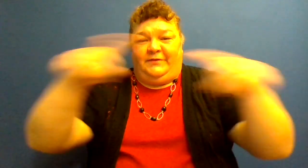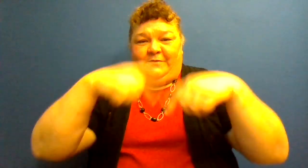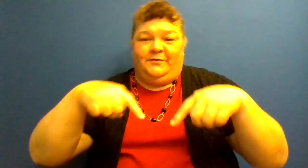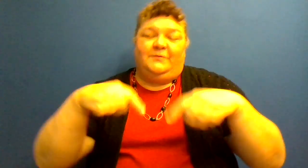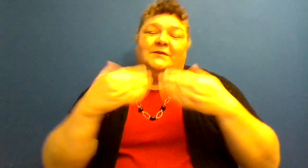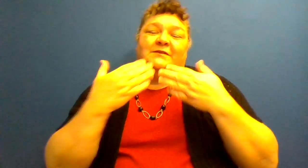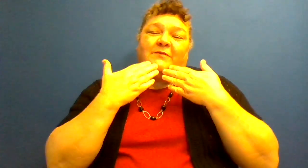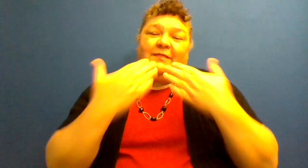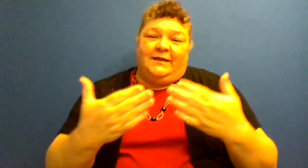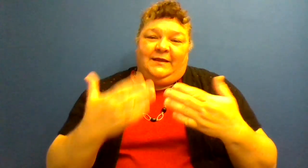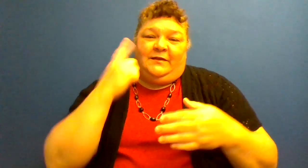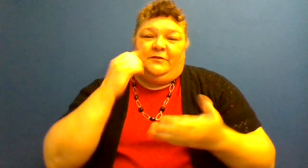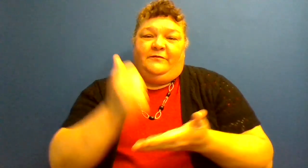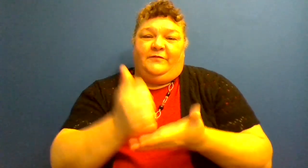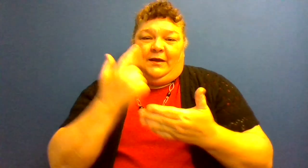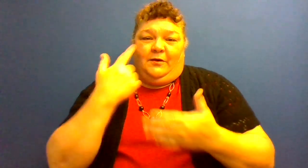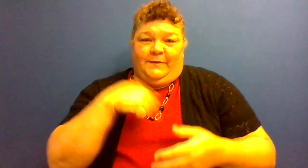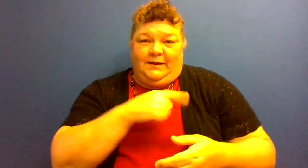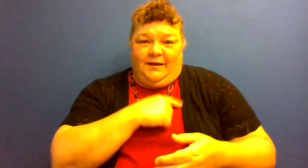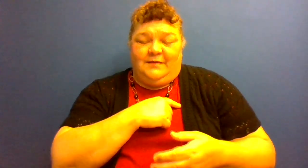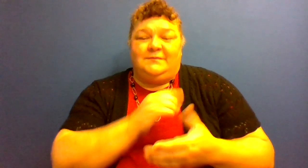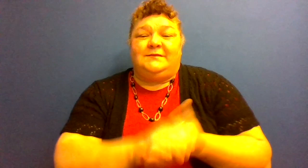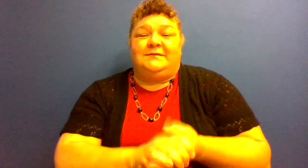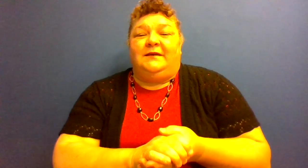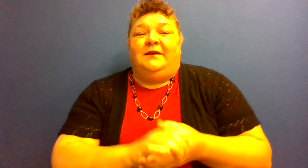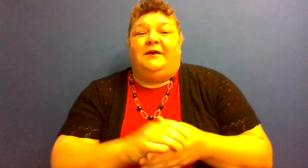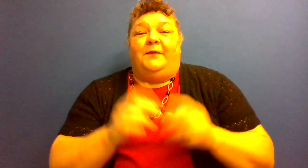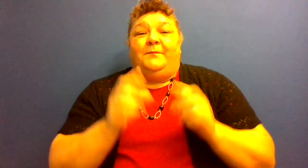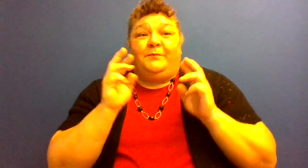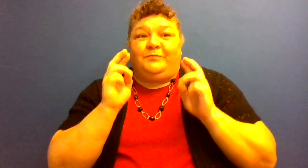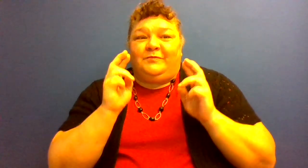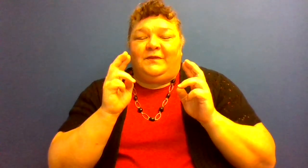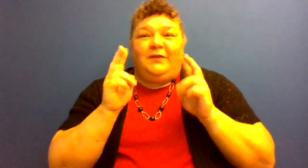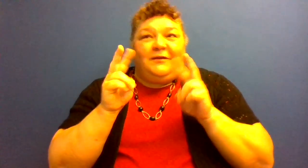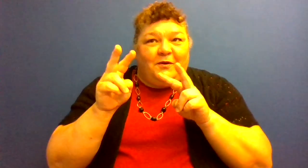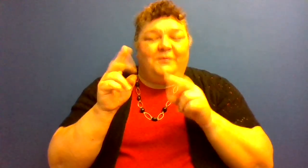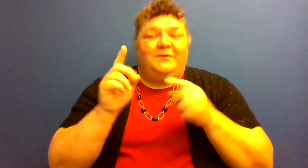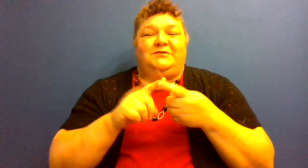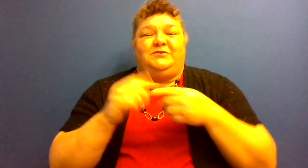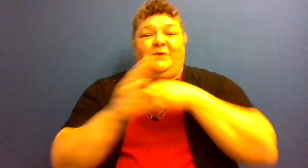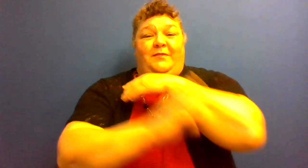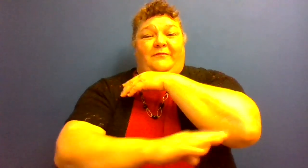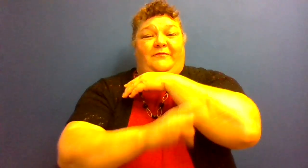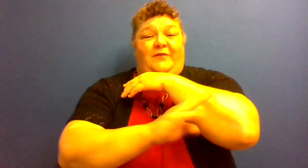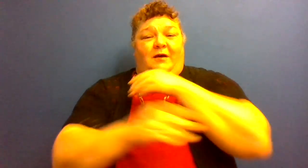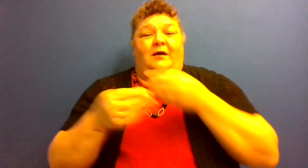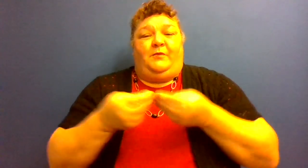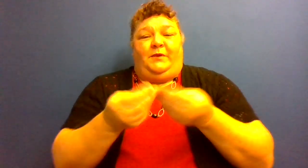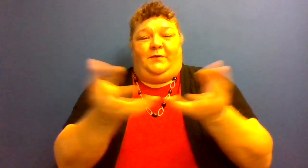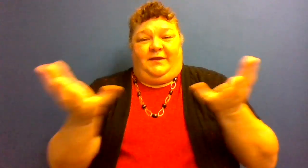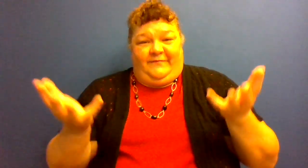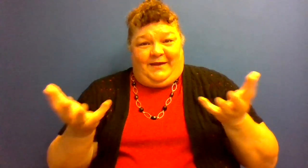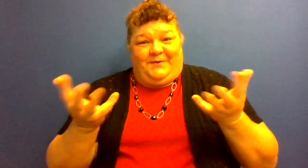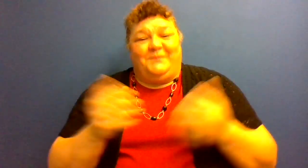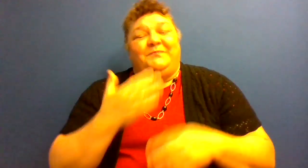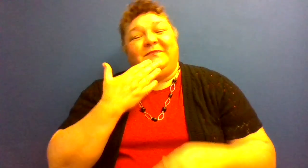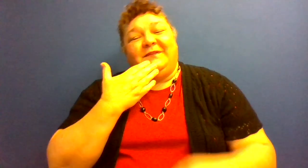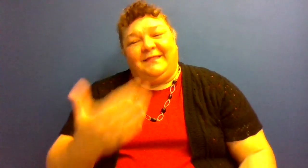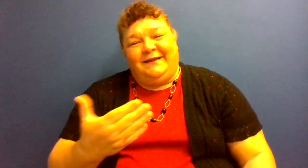Thank you for helping us. I'm looking forward to the Fall when we can hand them all out. Thank you.